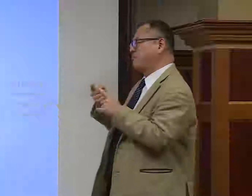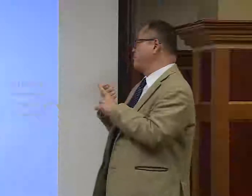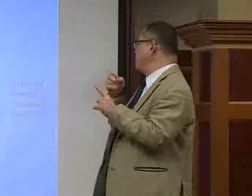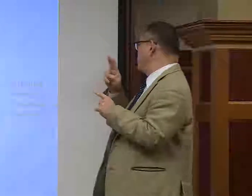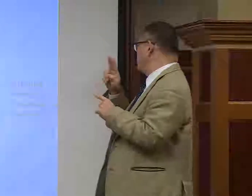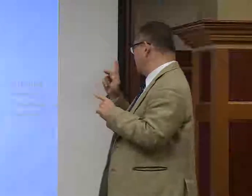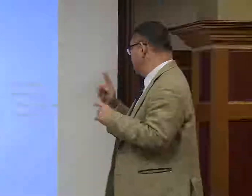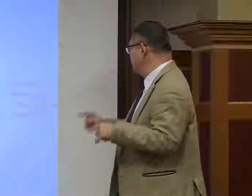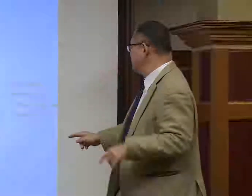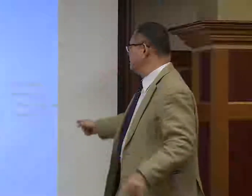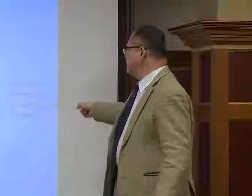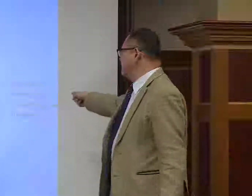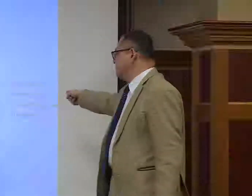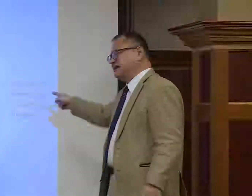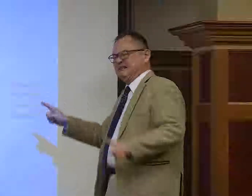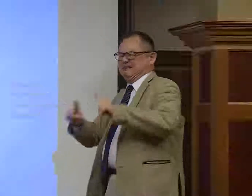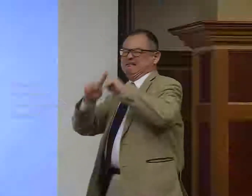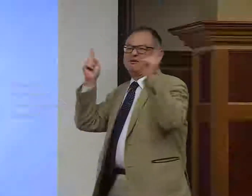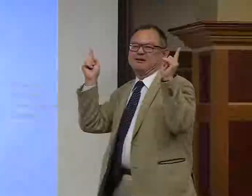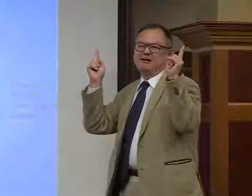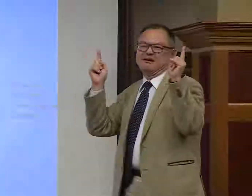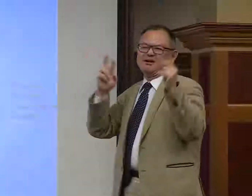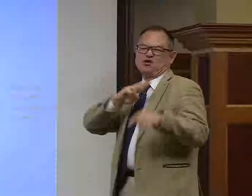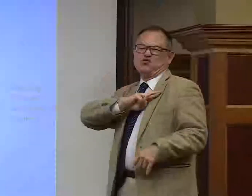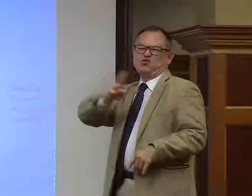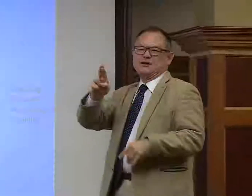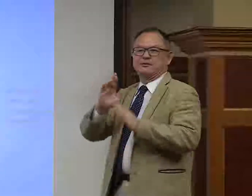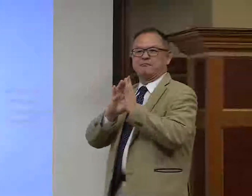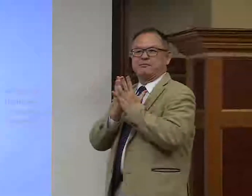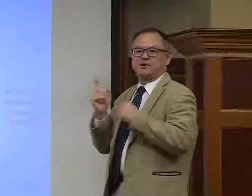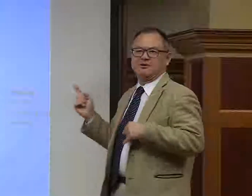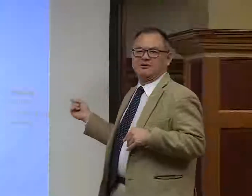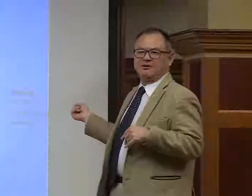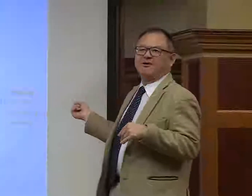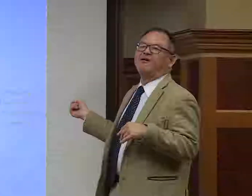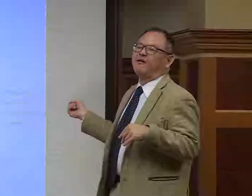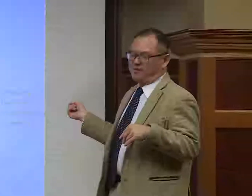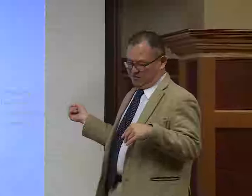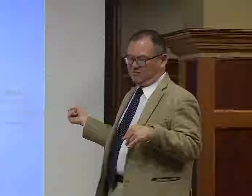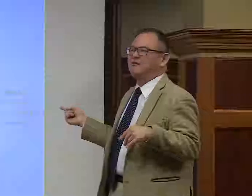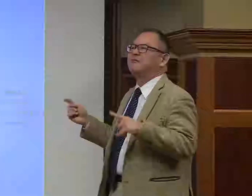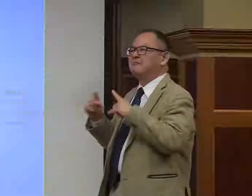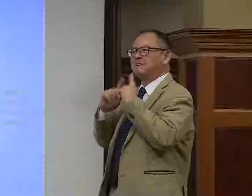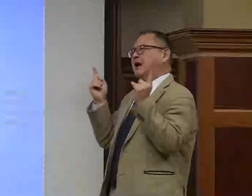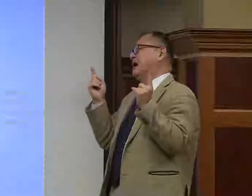This book on the far right is different. It's religious-based.